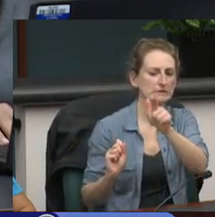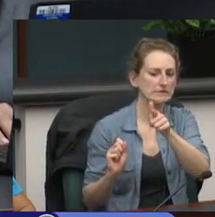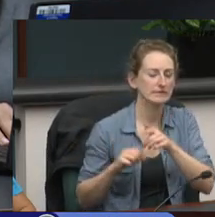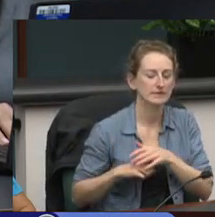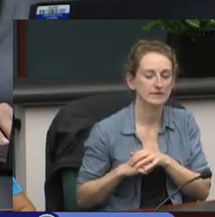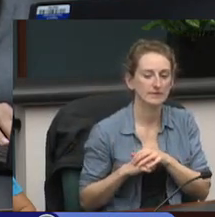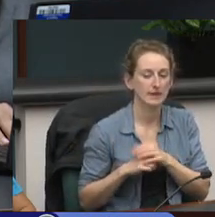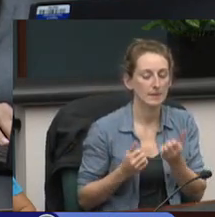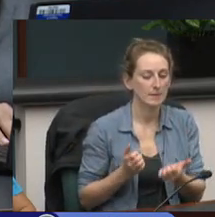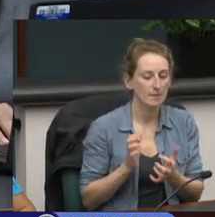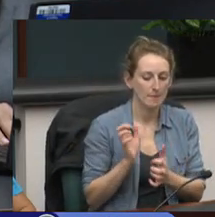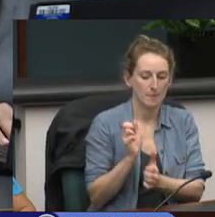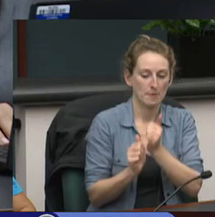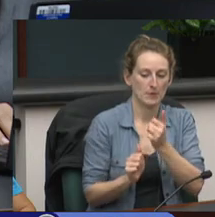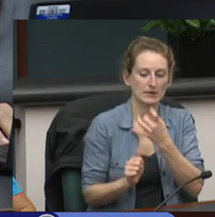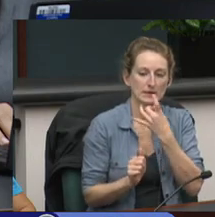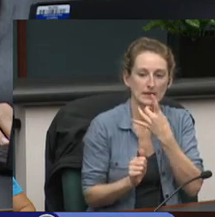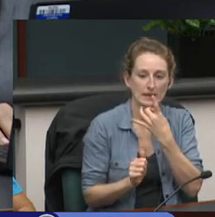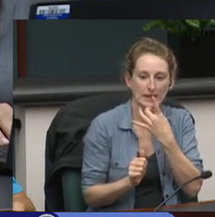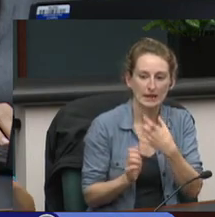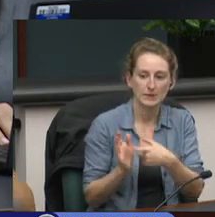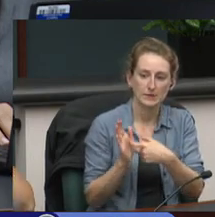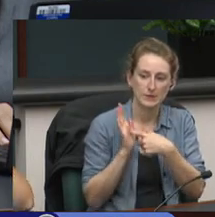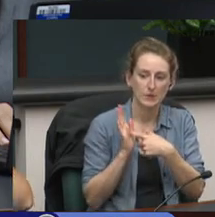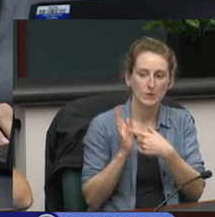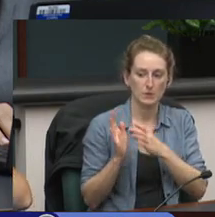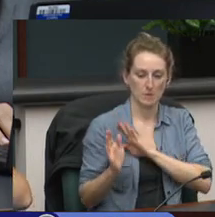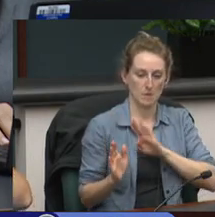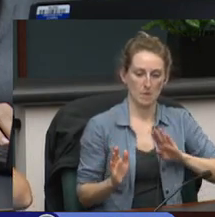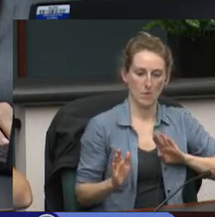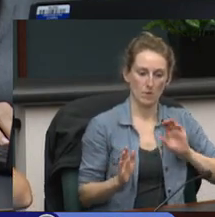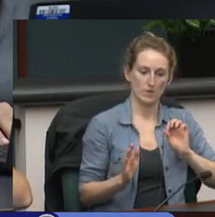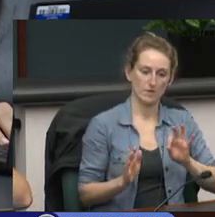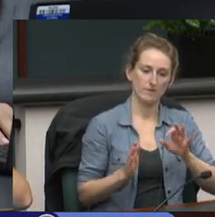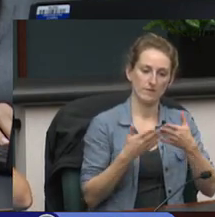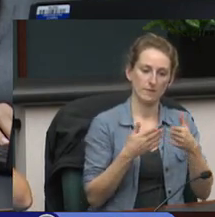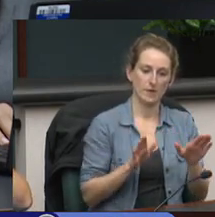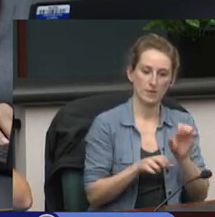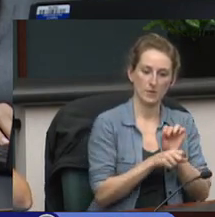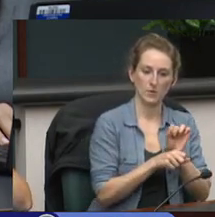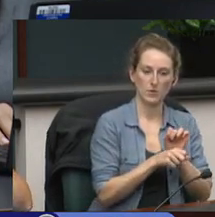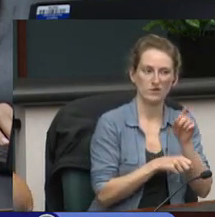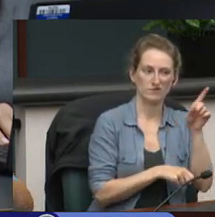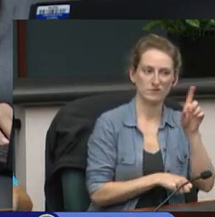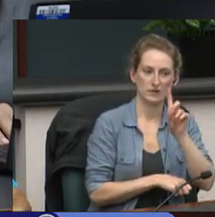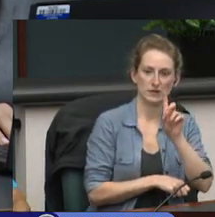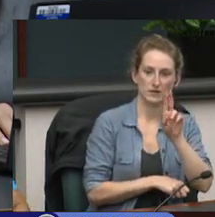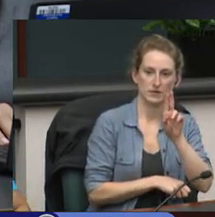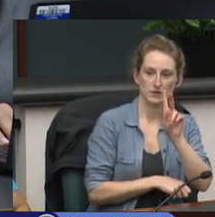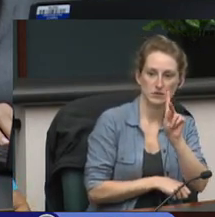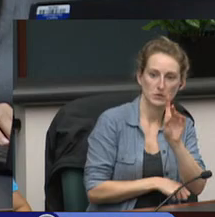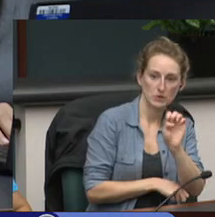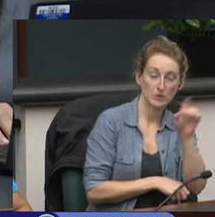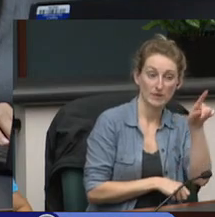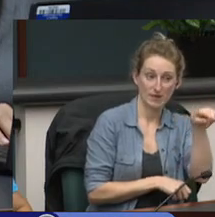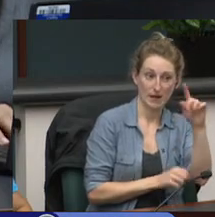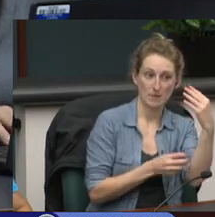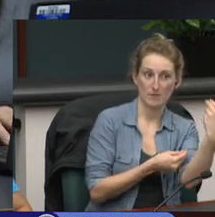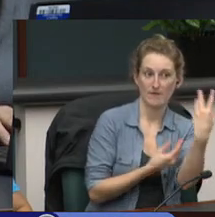understanding is with the Board of Public Works we work with do they're the ones that provide the streetlights and we are limited to what